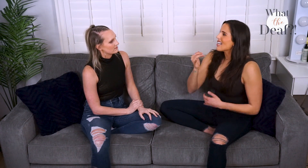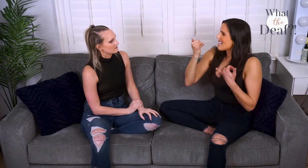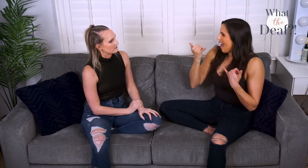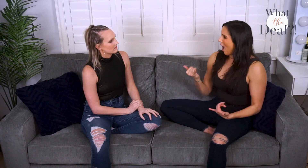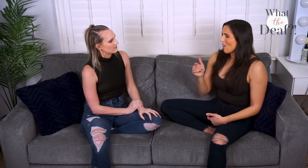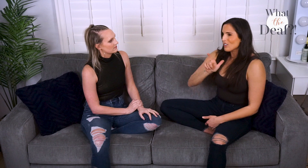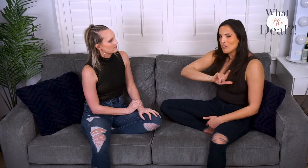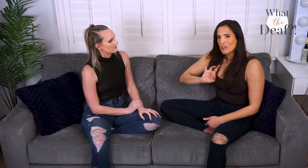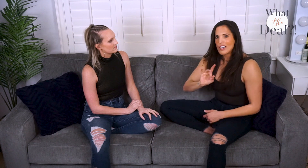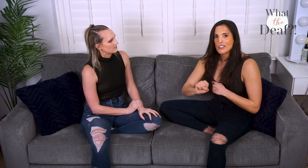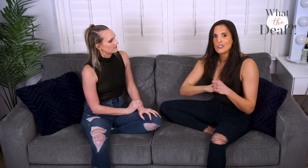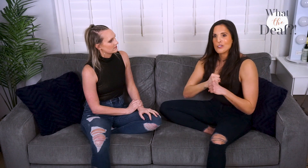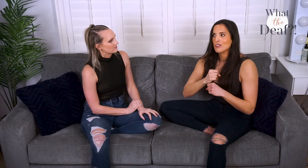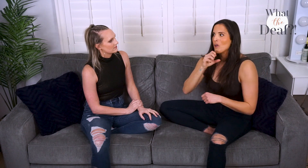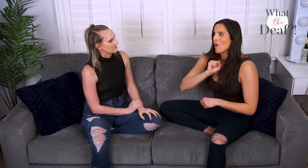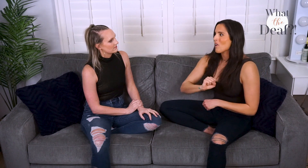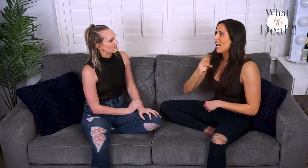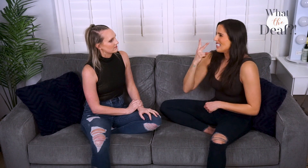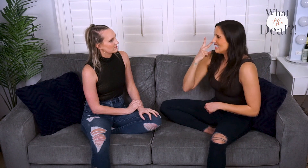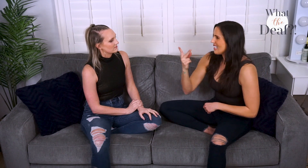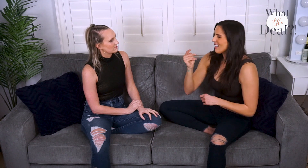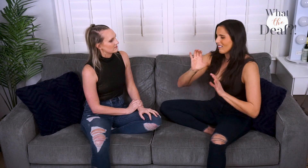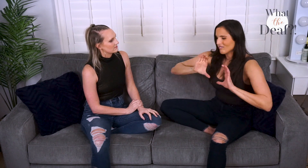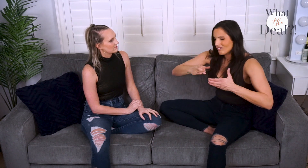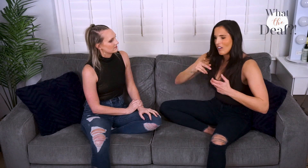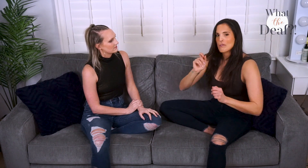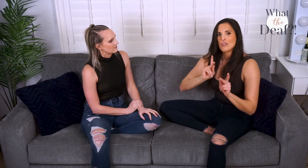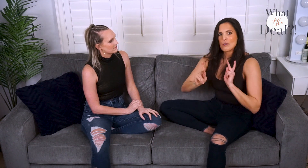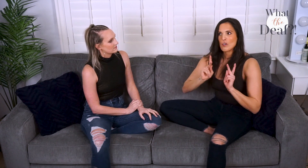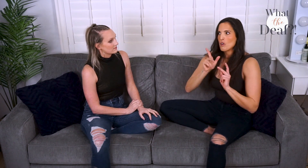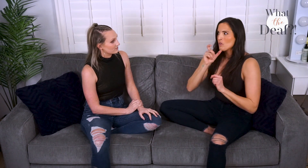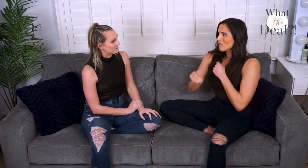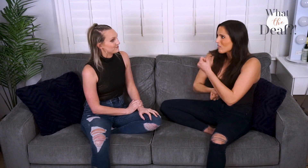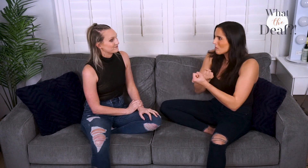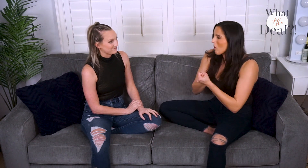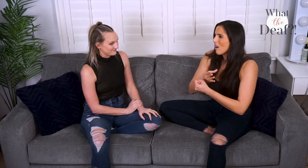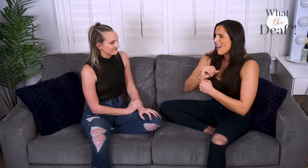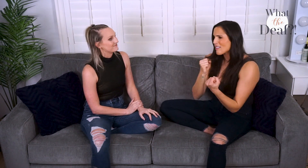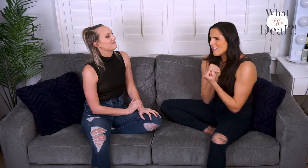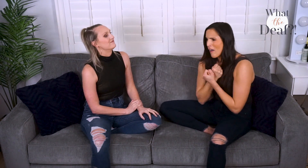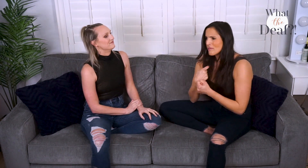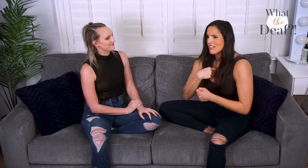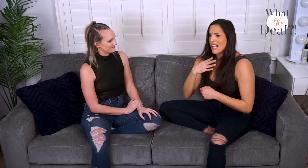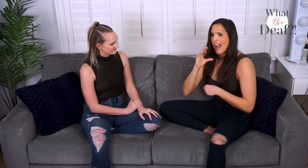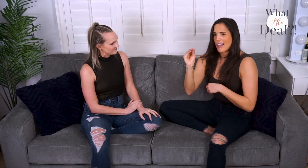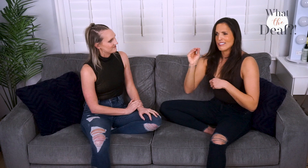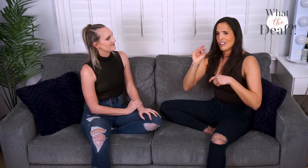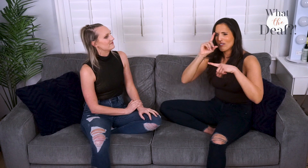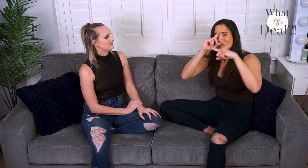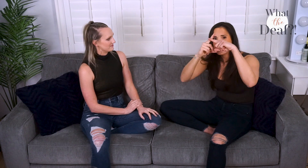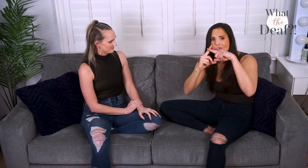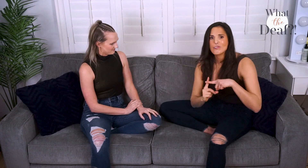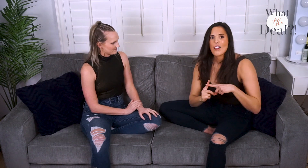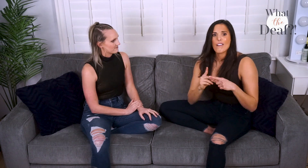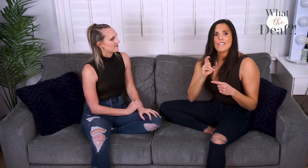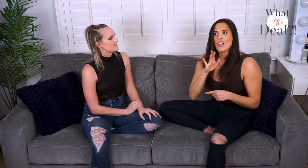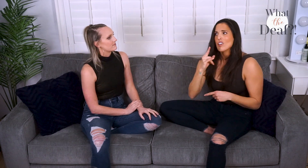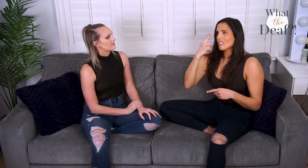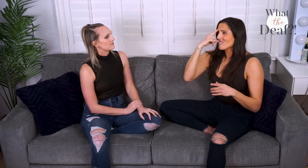But looking now at 28 years old, and I see the group of people who are in my life, who support me and love me and are so positive